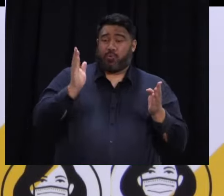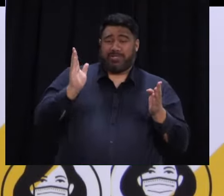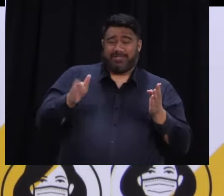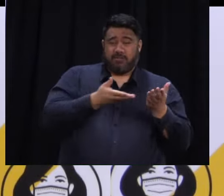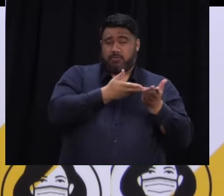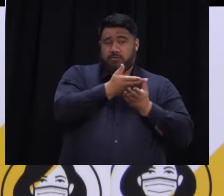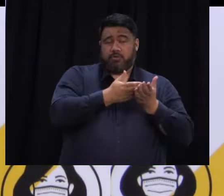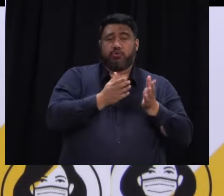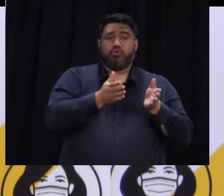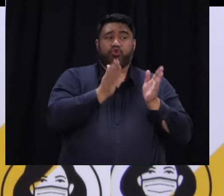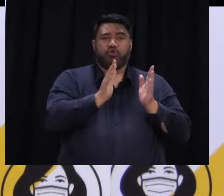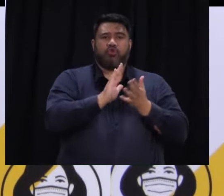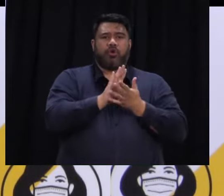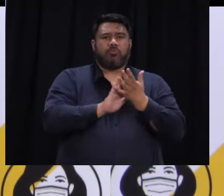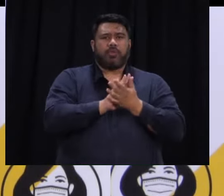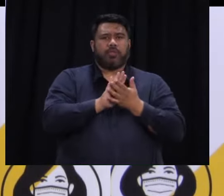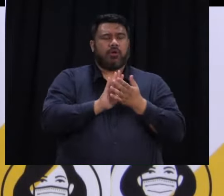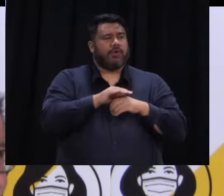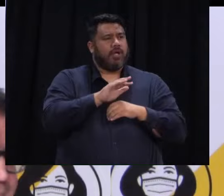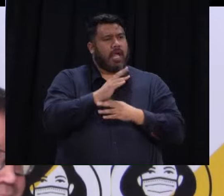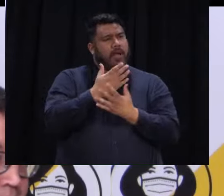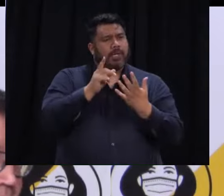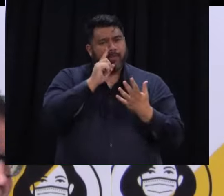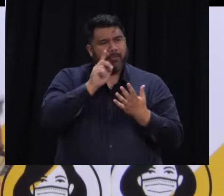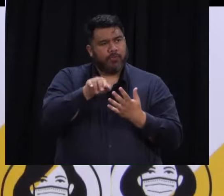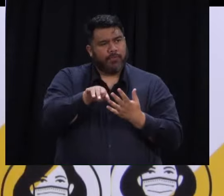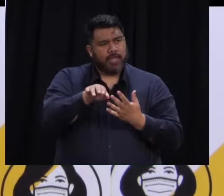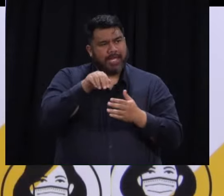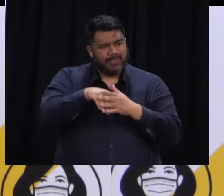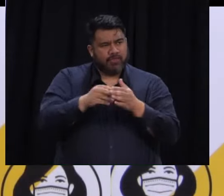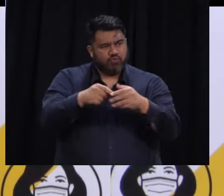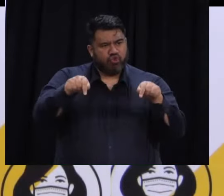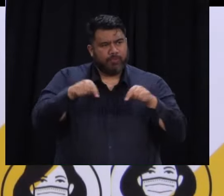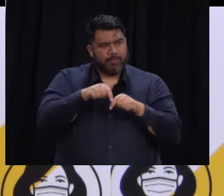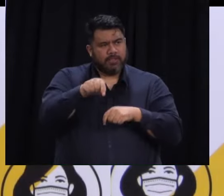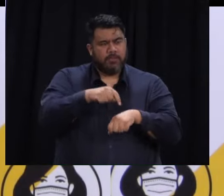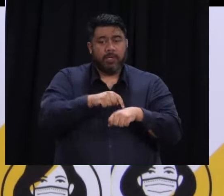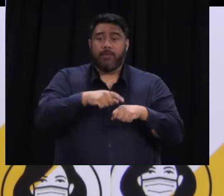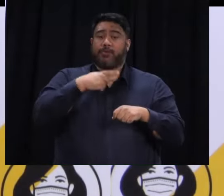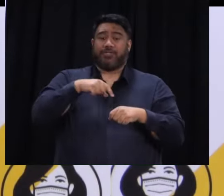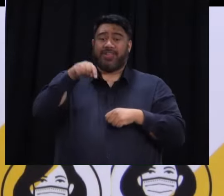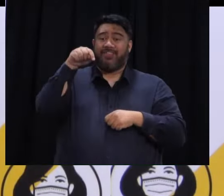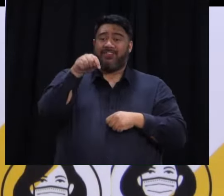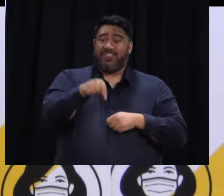that cluster to grow to?